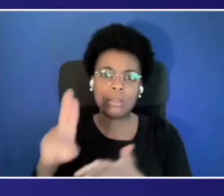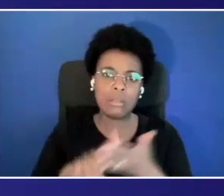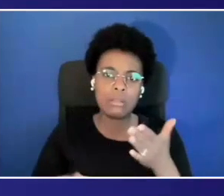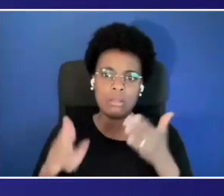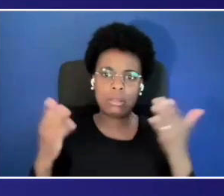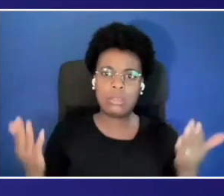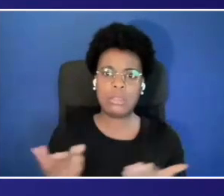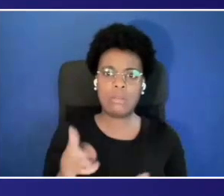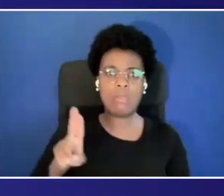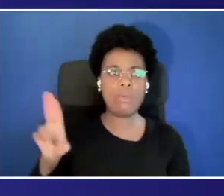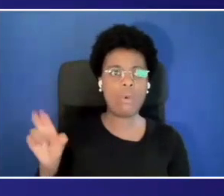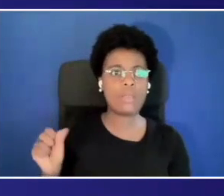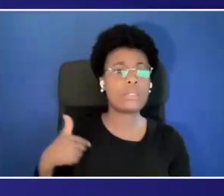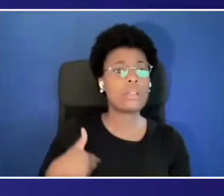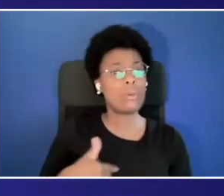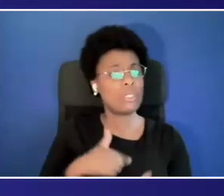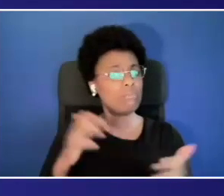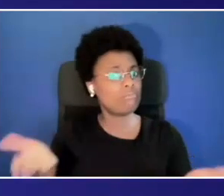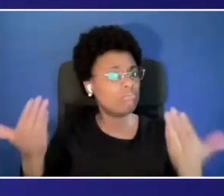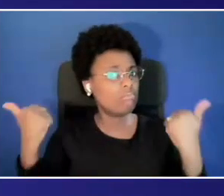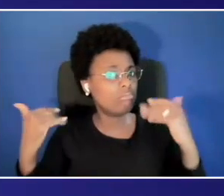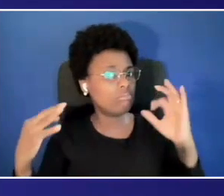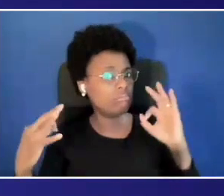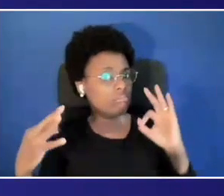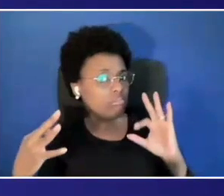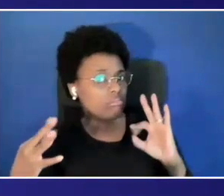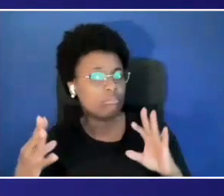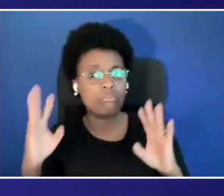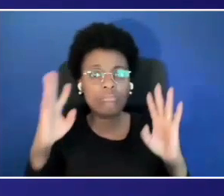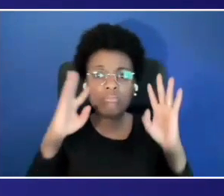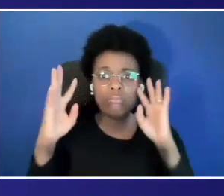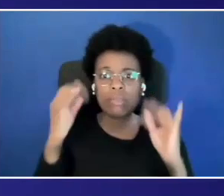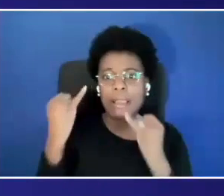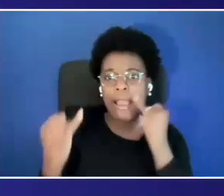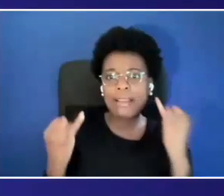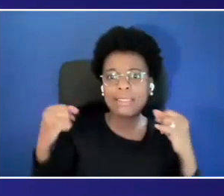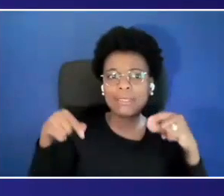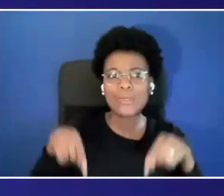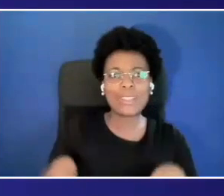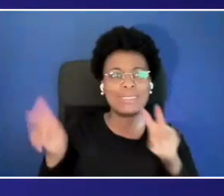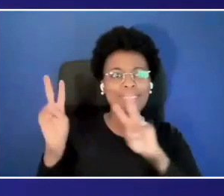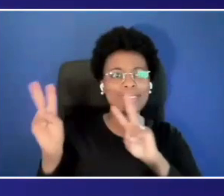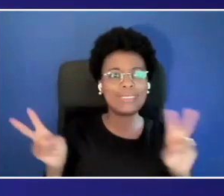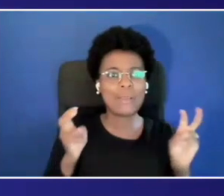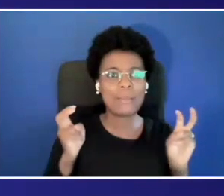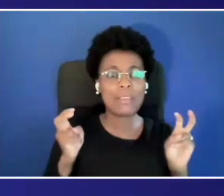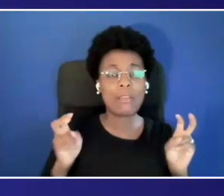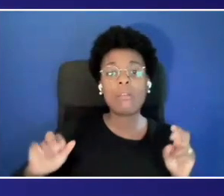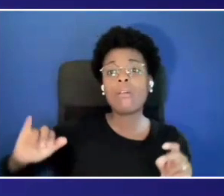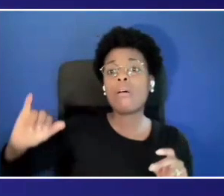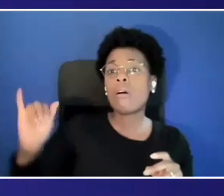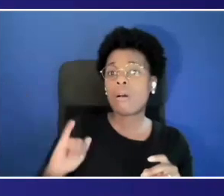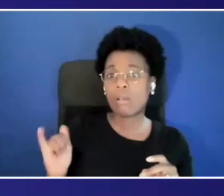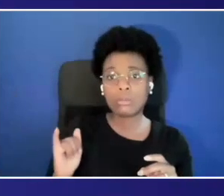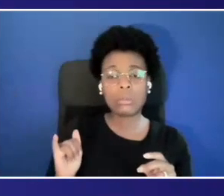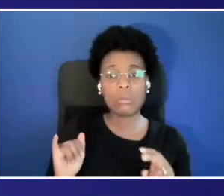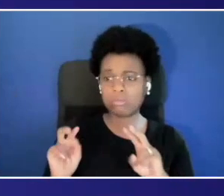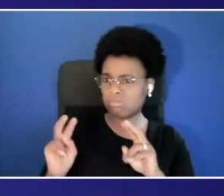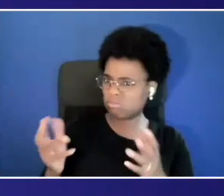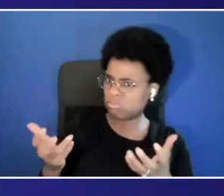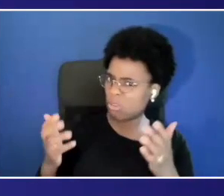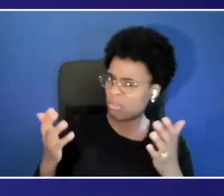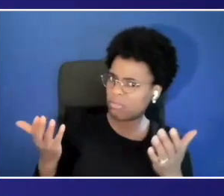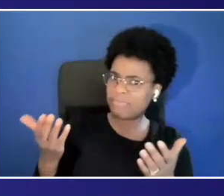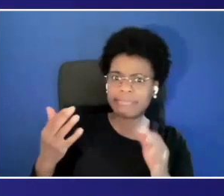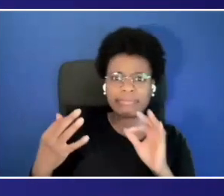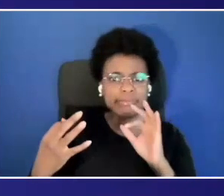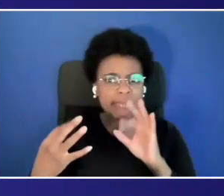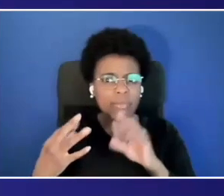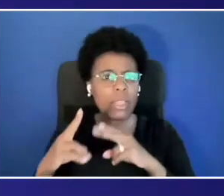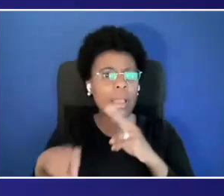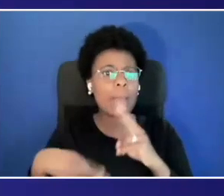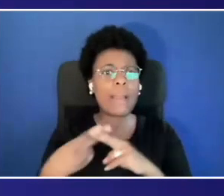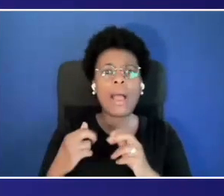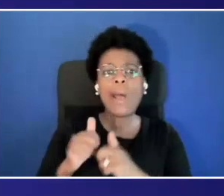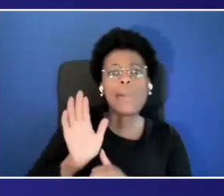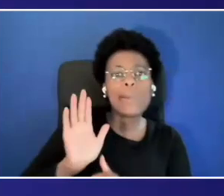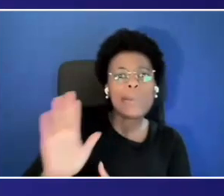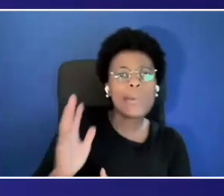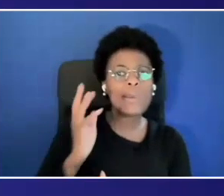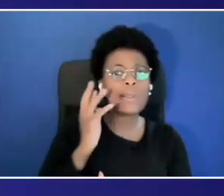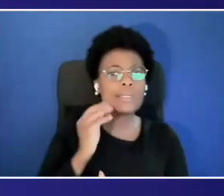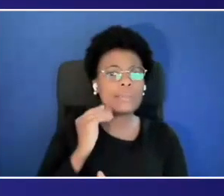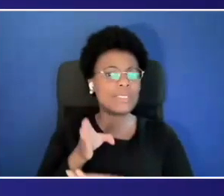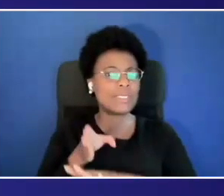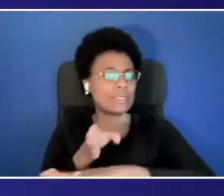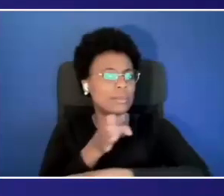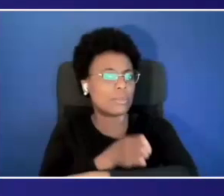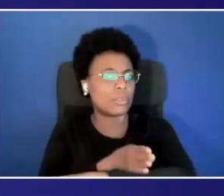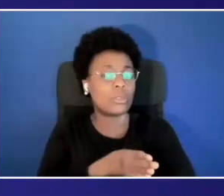The department welcomes public input and innovative ideas on this important topic. In addition, we welcome ideas from all stakeholders on how to best improve your experience and better improve affordability.